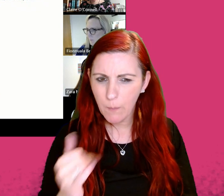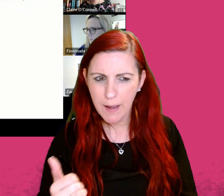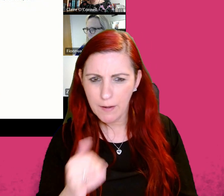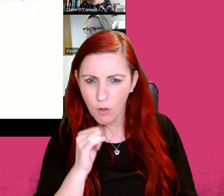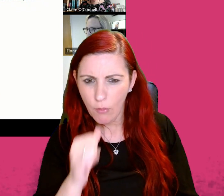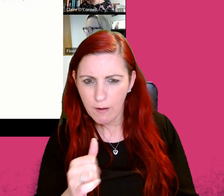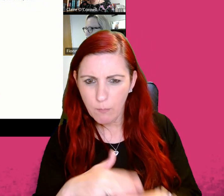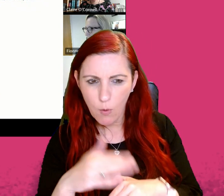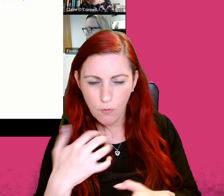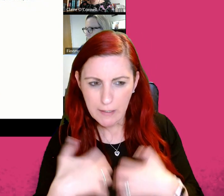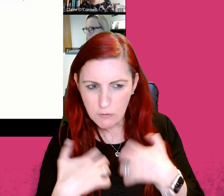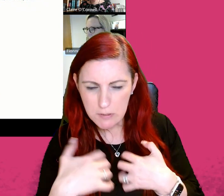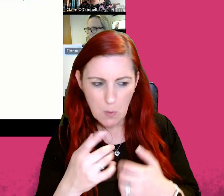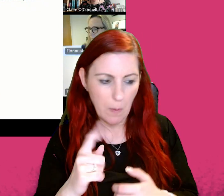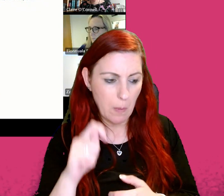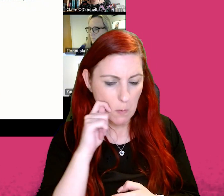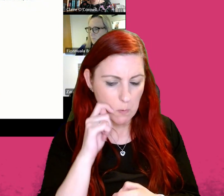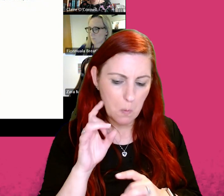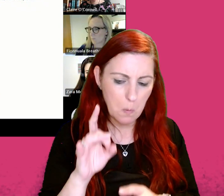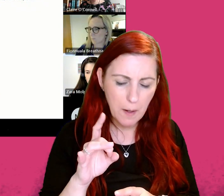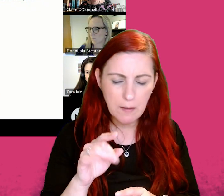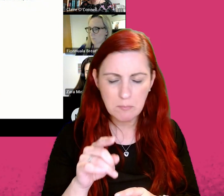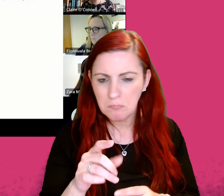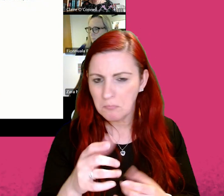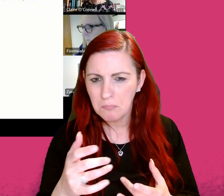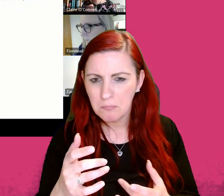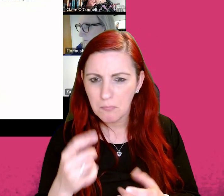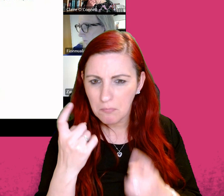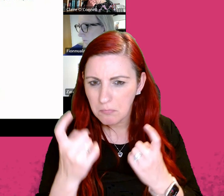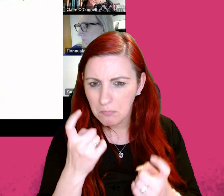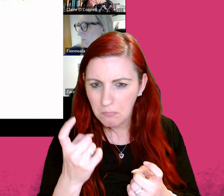said all right you know maybe they're not too busy or whatever but one of the sered Ruby players on